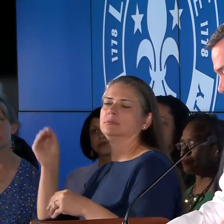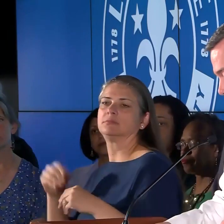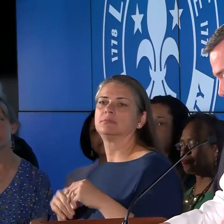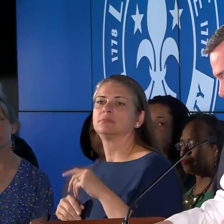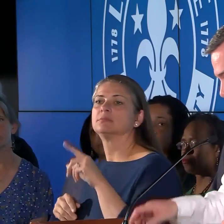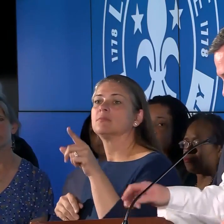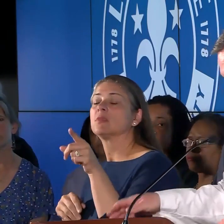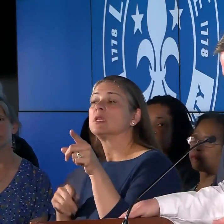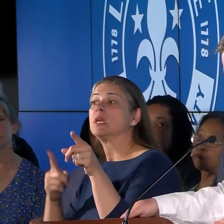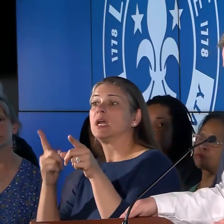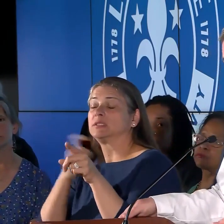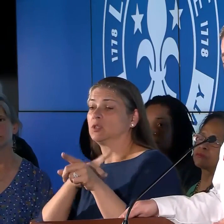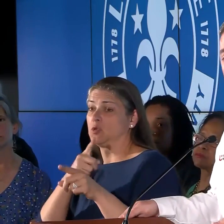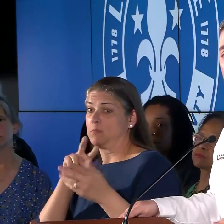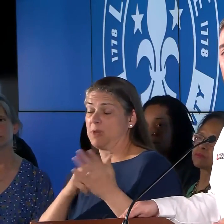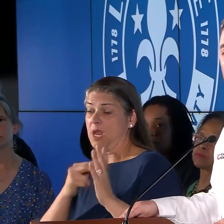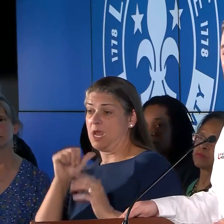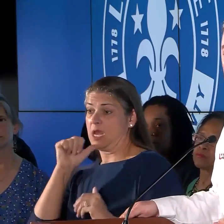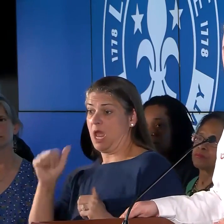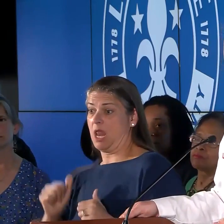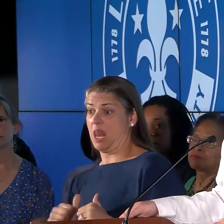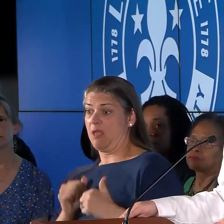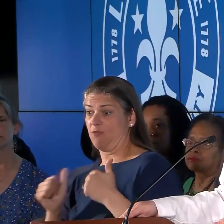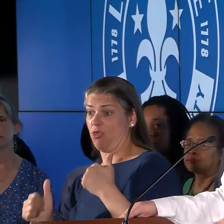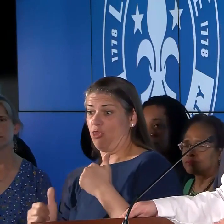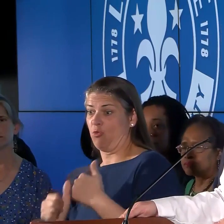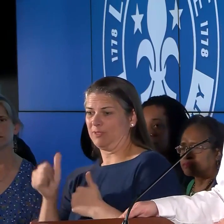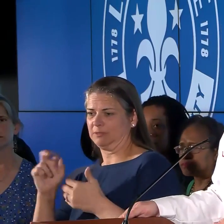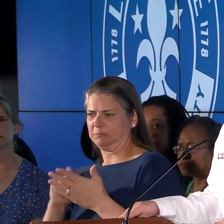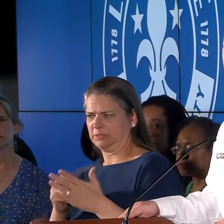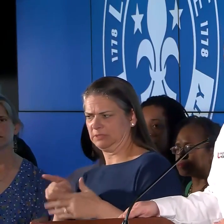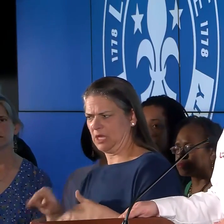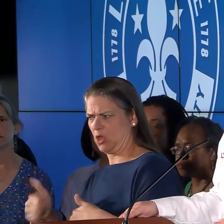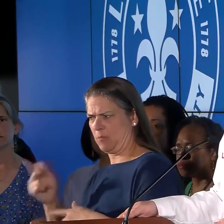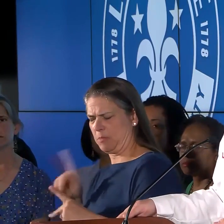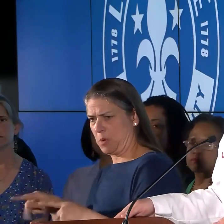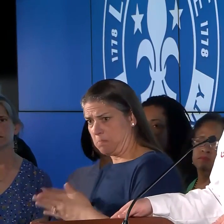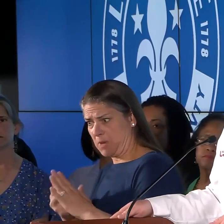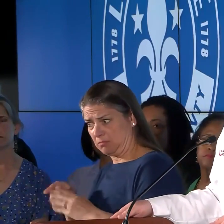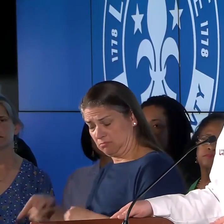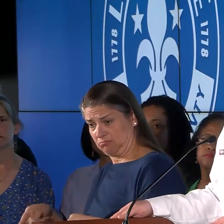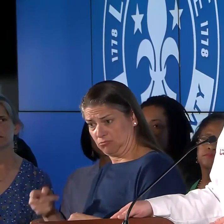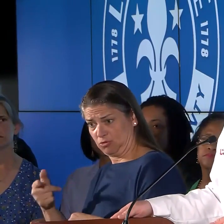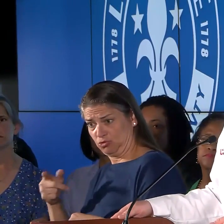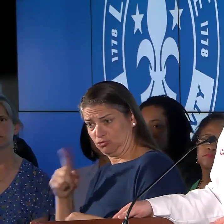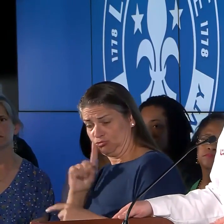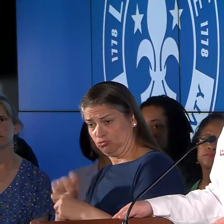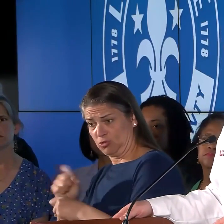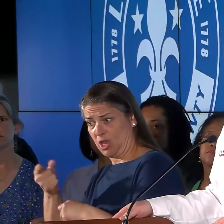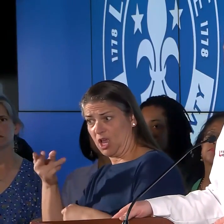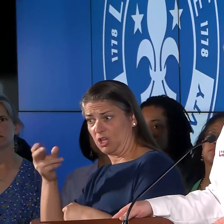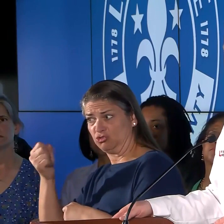threatening for those other guns for the average person. Does that mean gun shopping? He's bitter, not my threat.